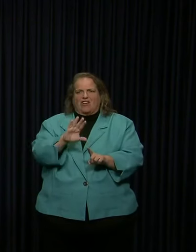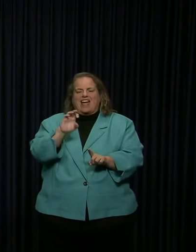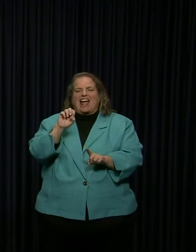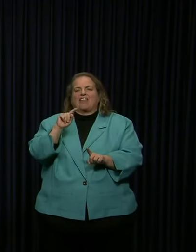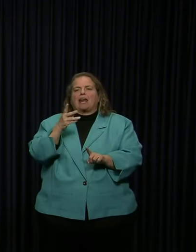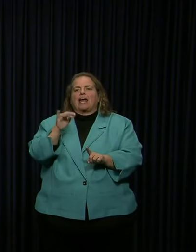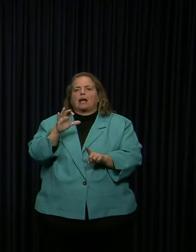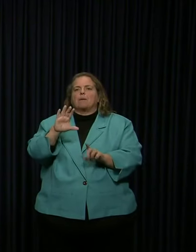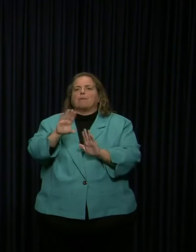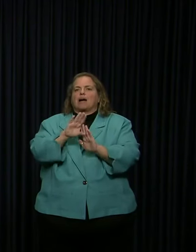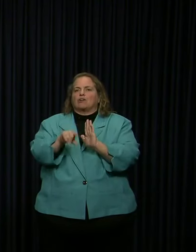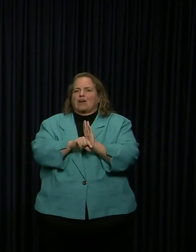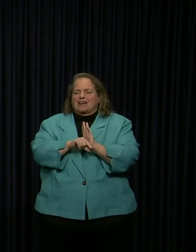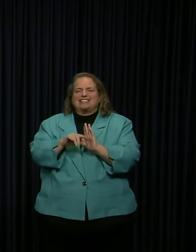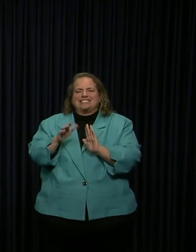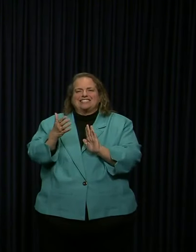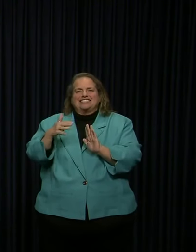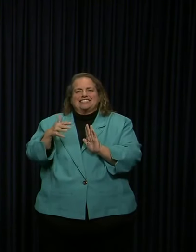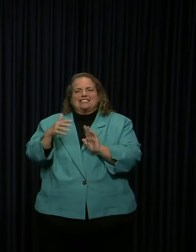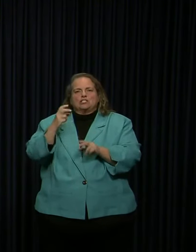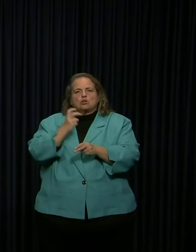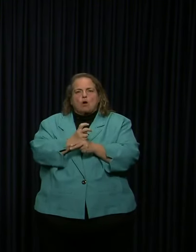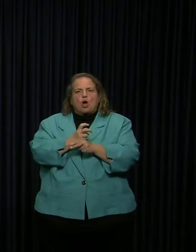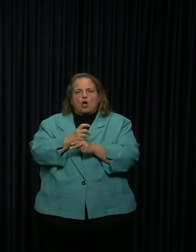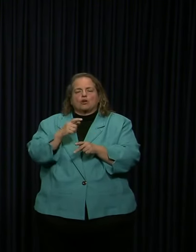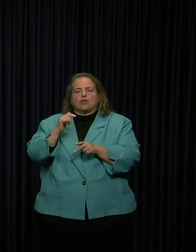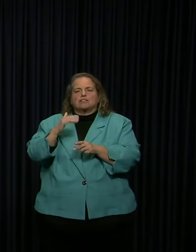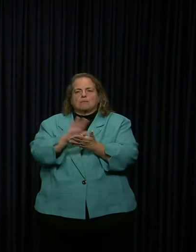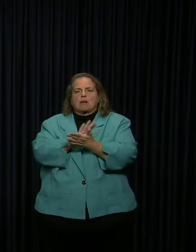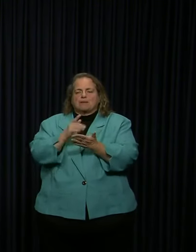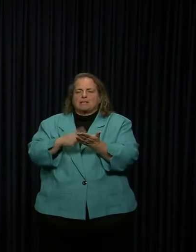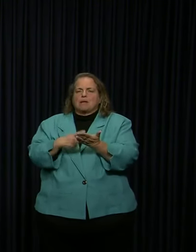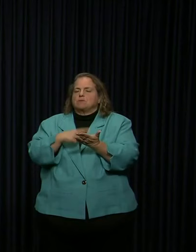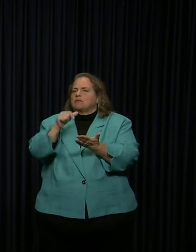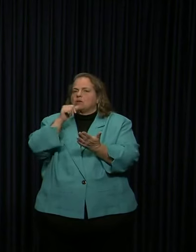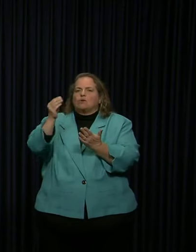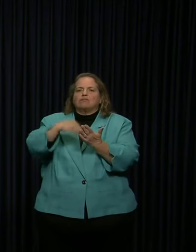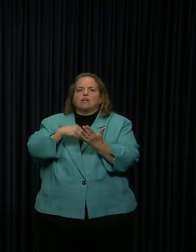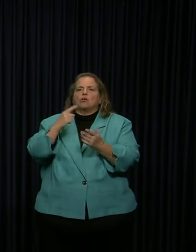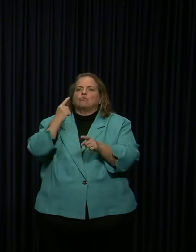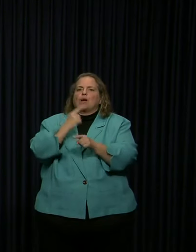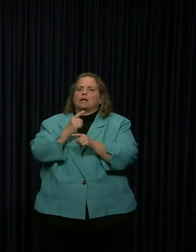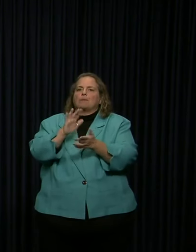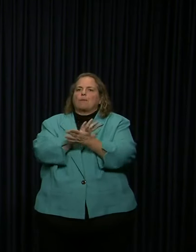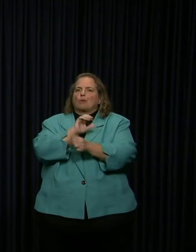OUR WORLD, AND I HOPE COMING OUT OF THIS THAT WE COMMIT TO DOING THAT.